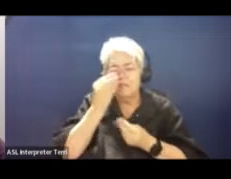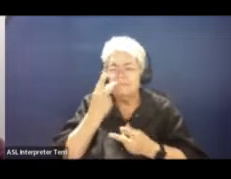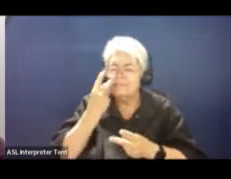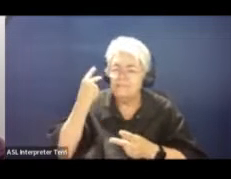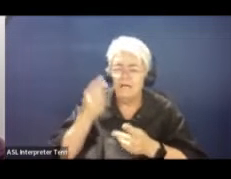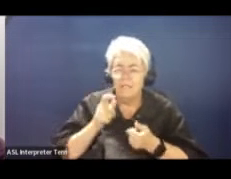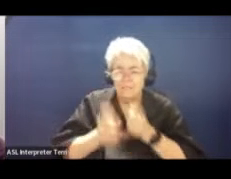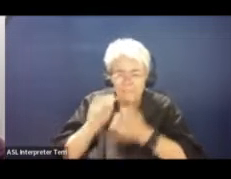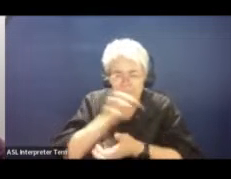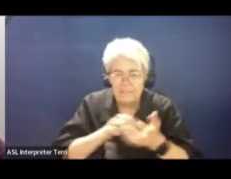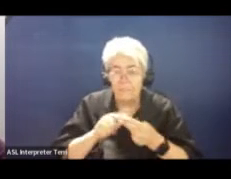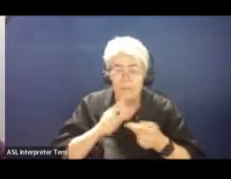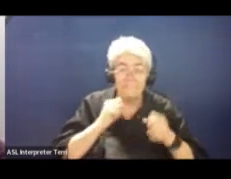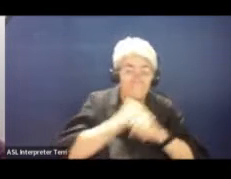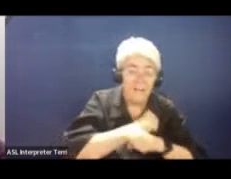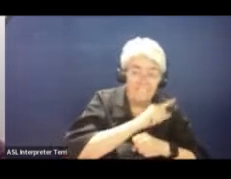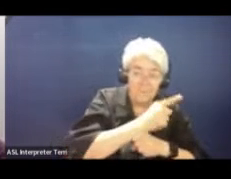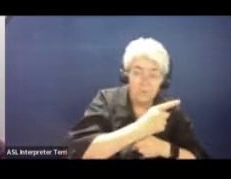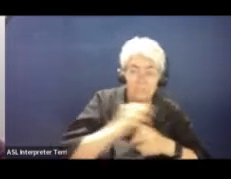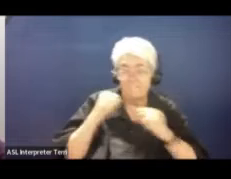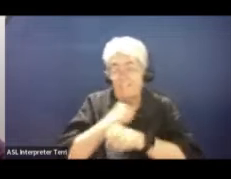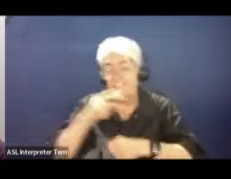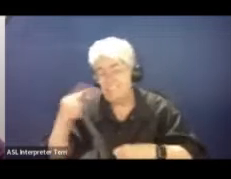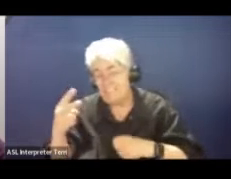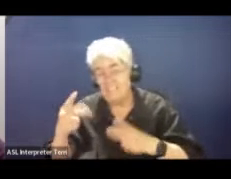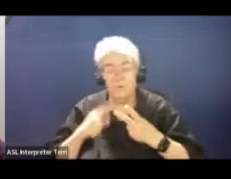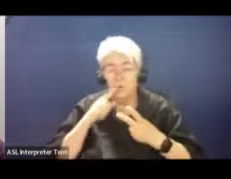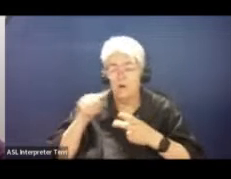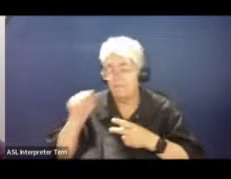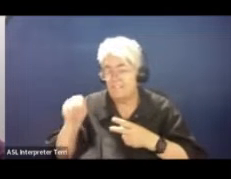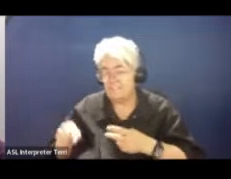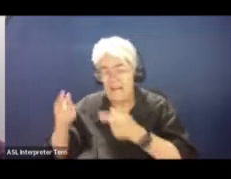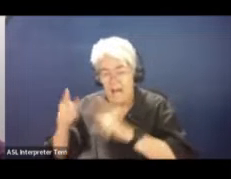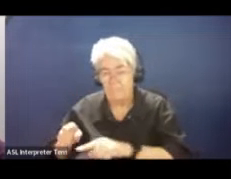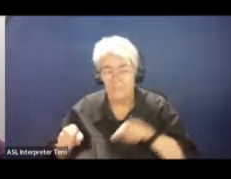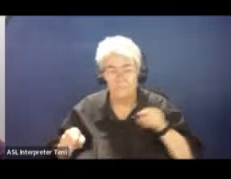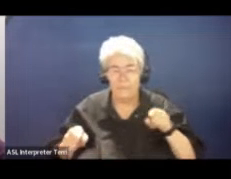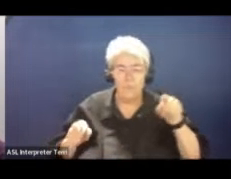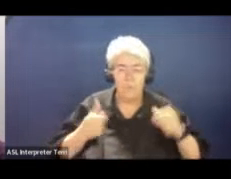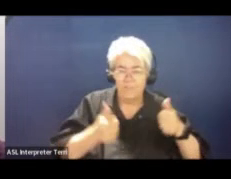which fight happened first, or which details go with which injury. You know, like I know, I